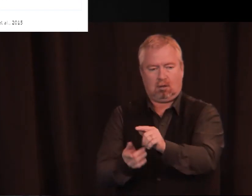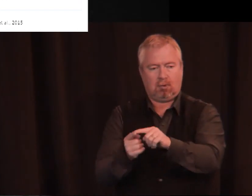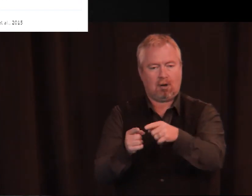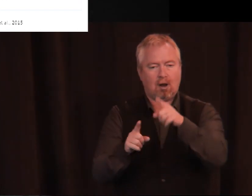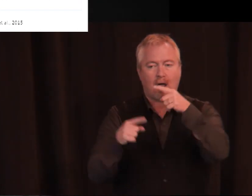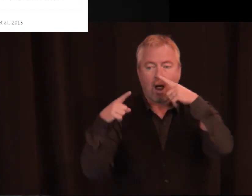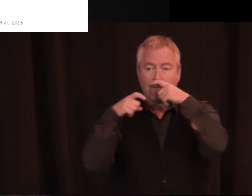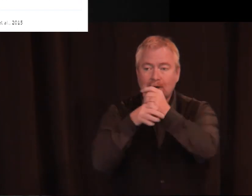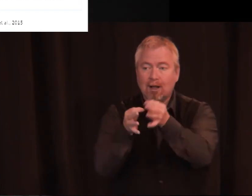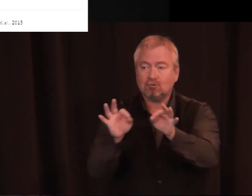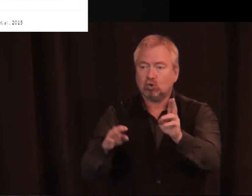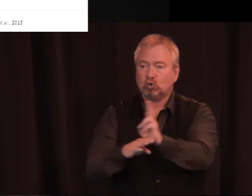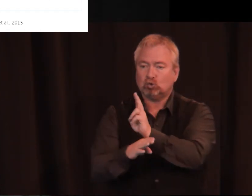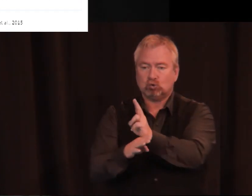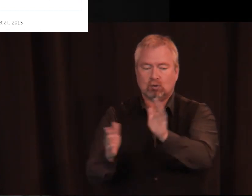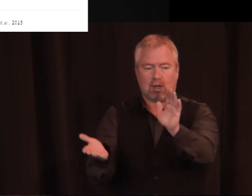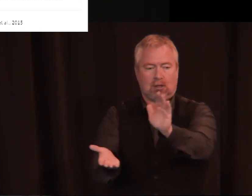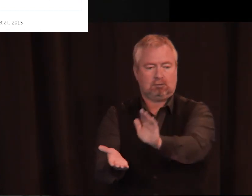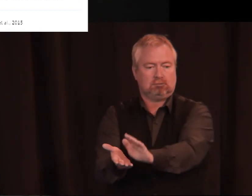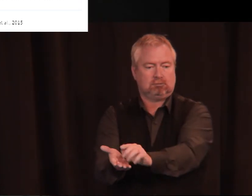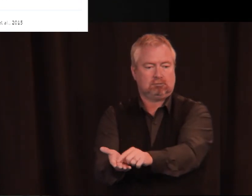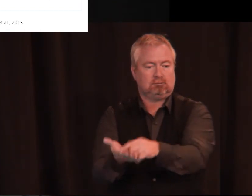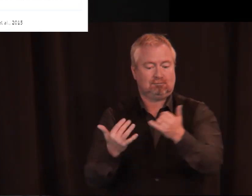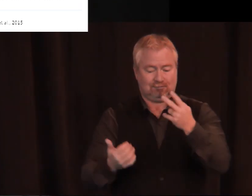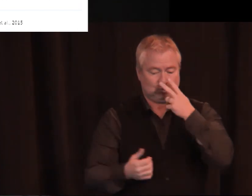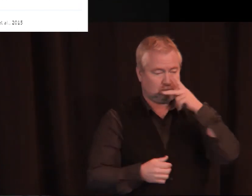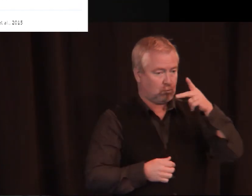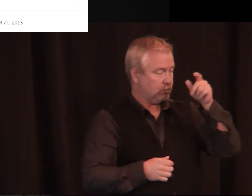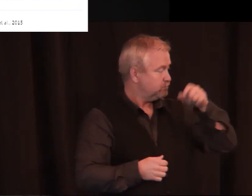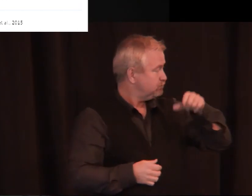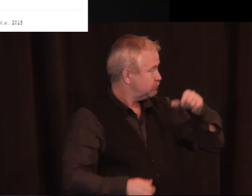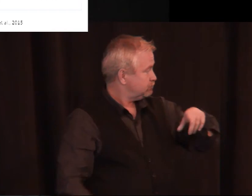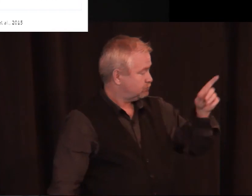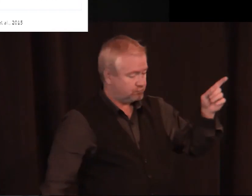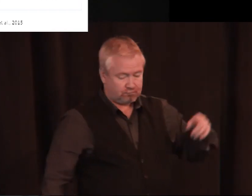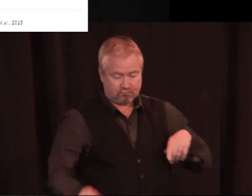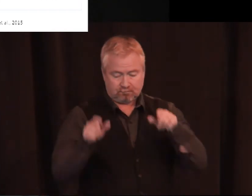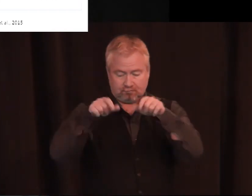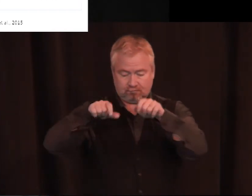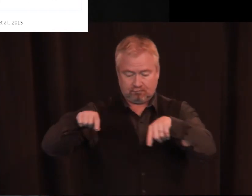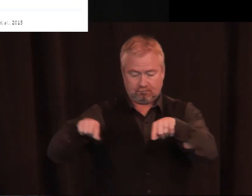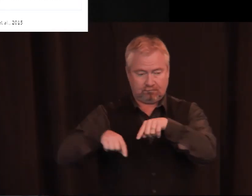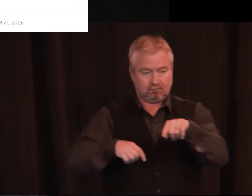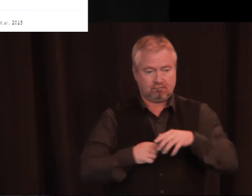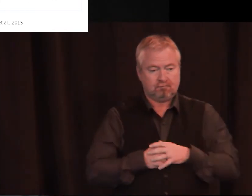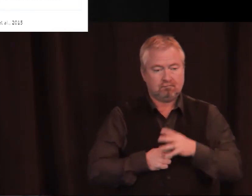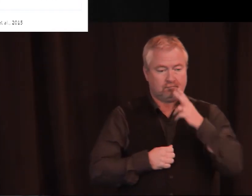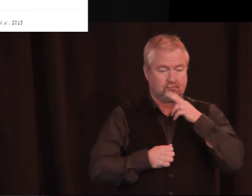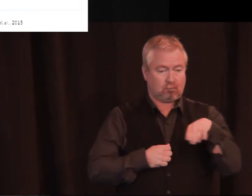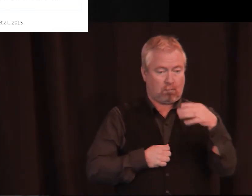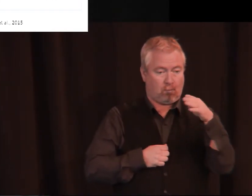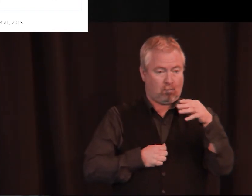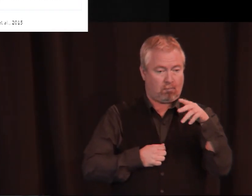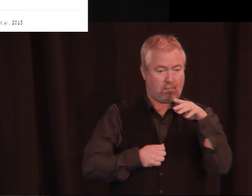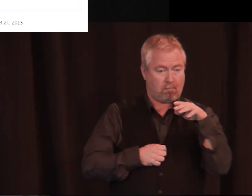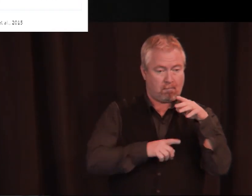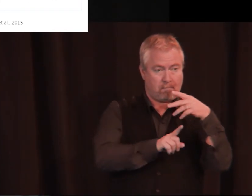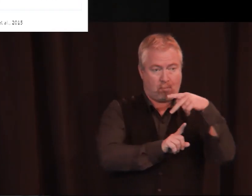And, so, you can see that the purple bar, the purple boxes are the children with typical hearing, and the blue boxes are the children with hard of hearing,